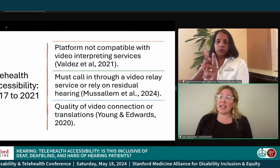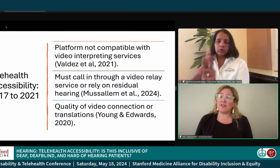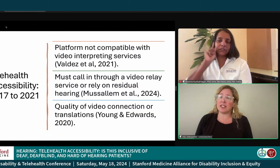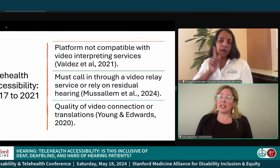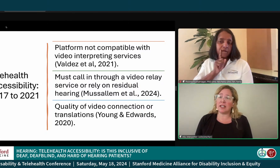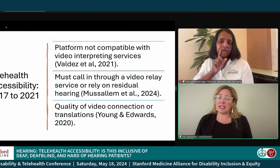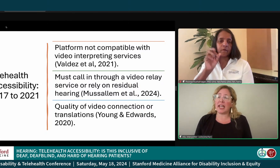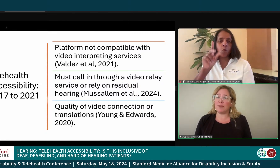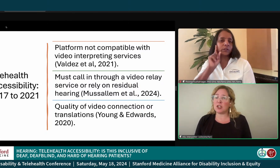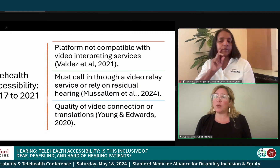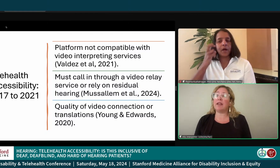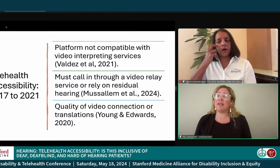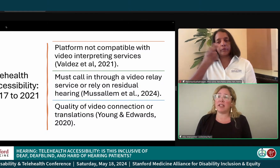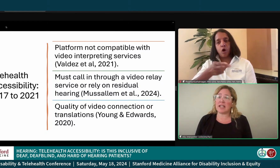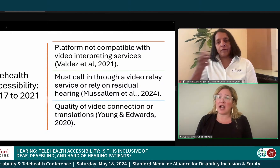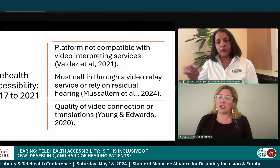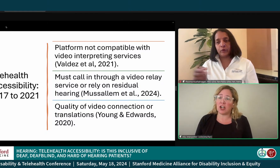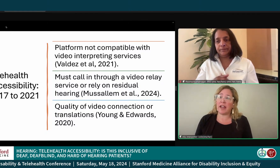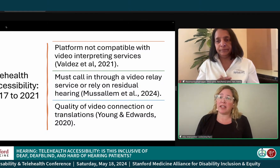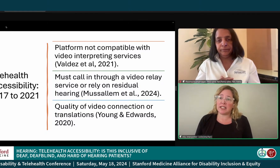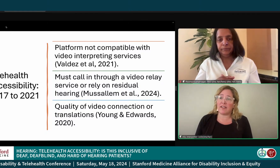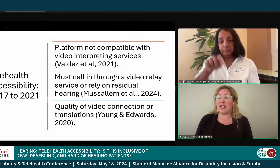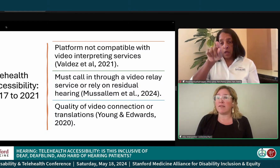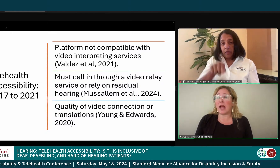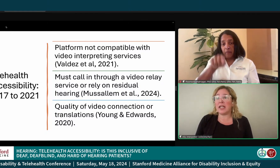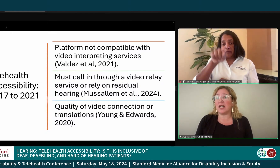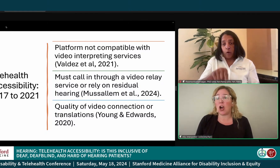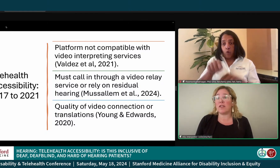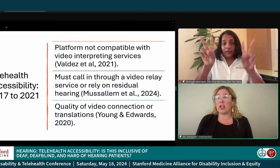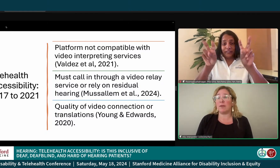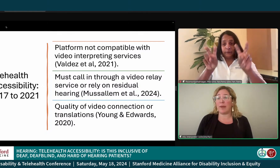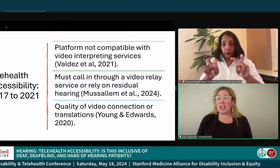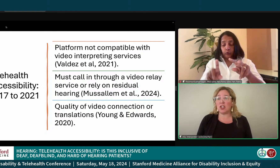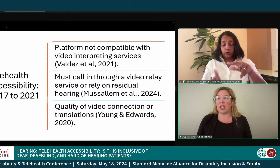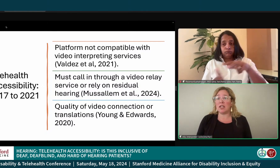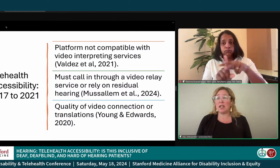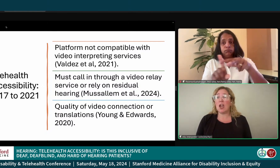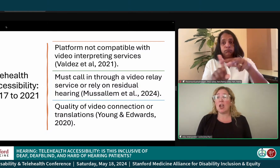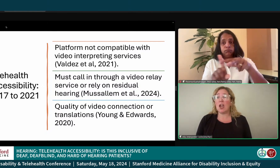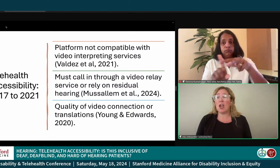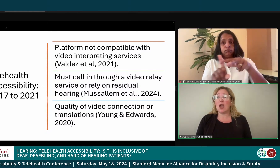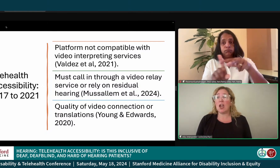is facilitated between the doctor and the deaf-deafblind and hard of hearing patient.